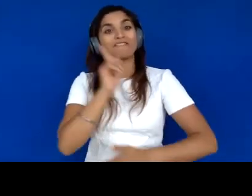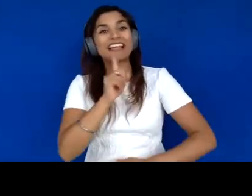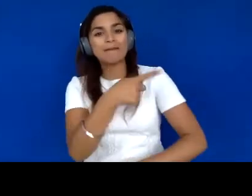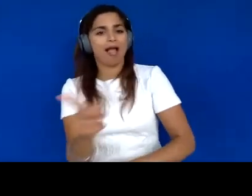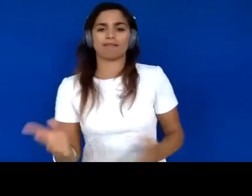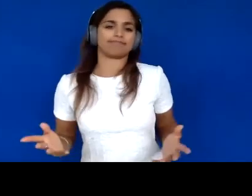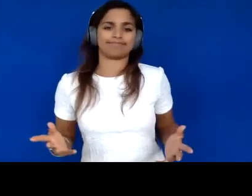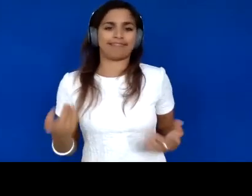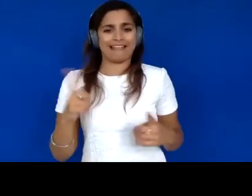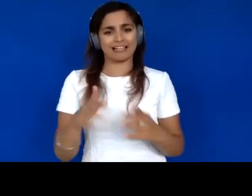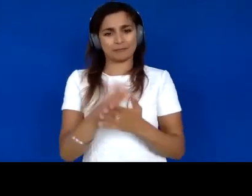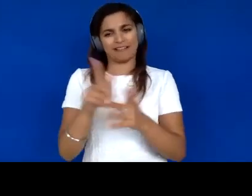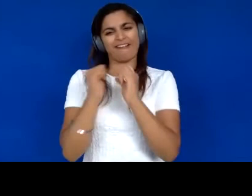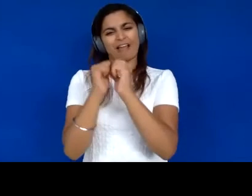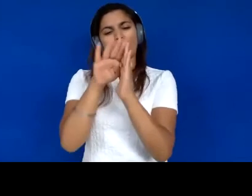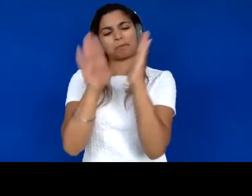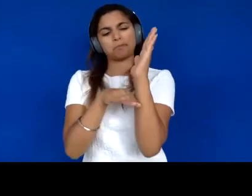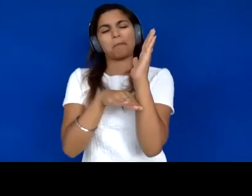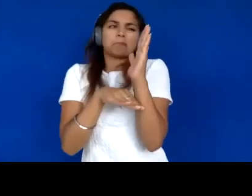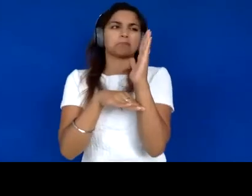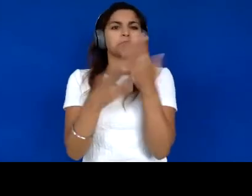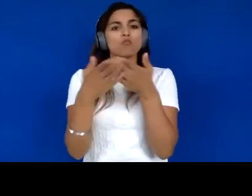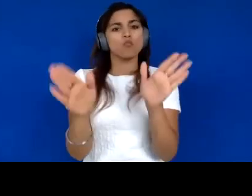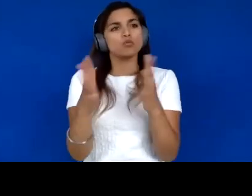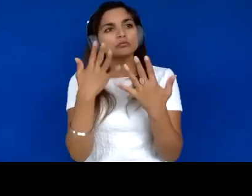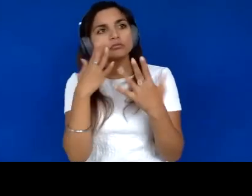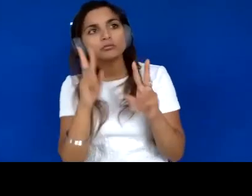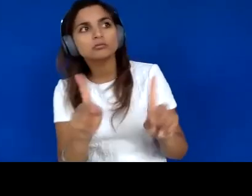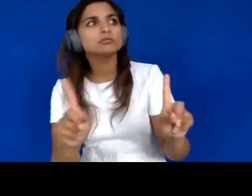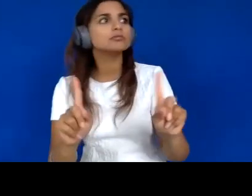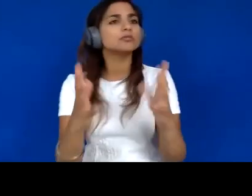audience admiration and focus it also demonstrates how entrenched this problem